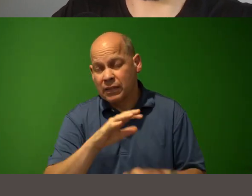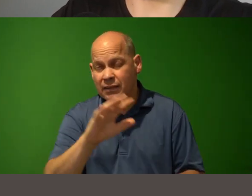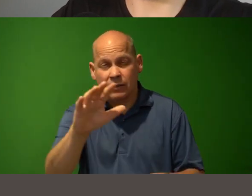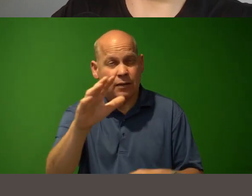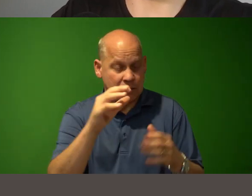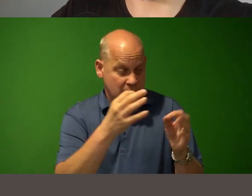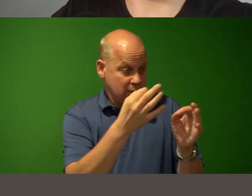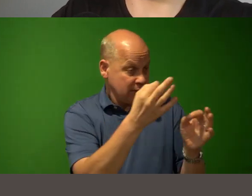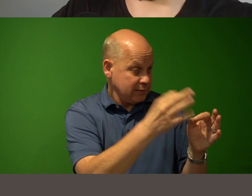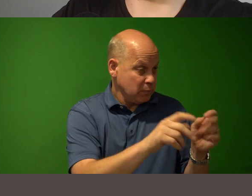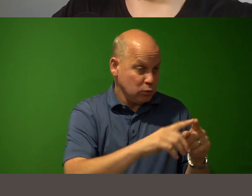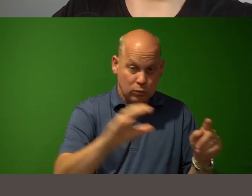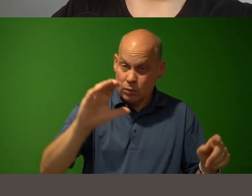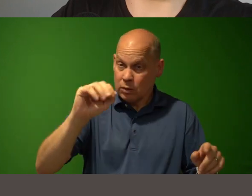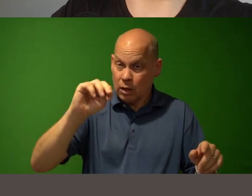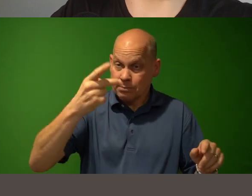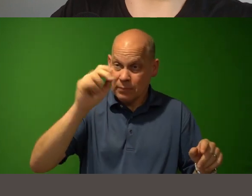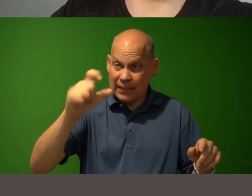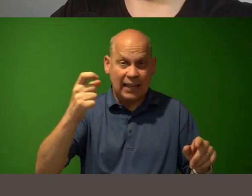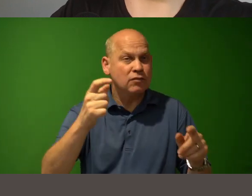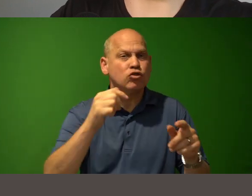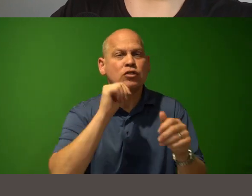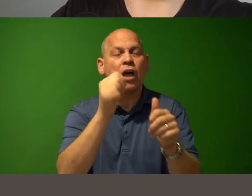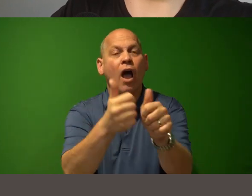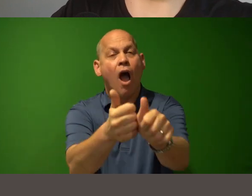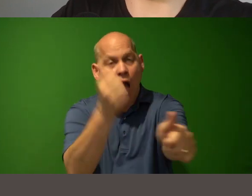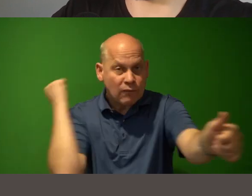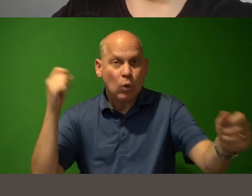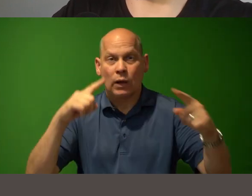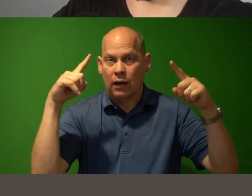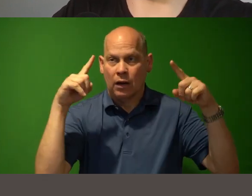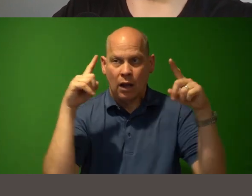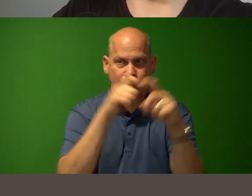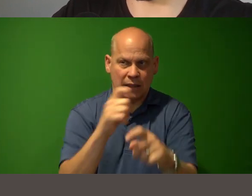from simple to complex as long as you avoid complicated and making it harder than it has to be.